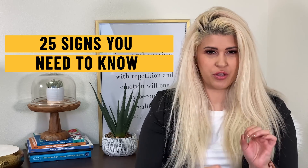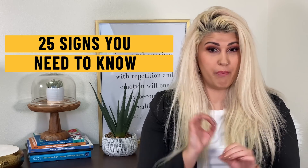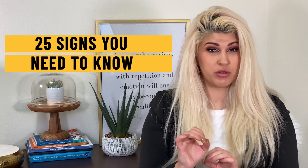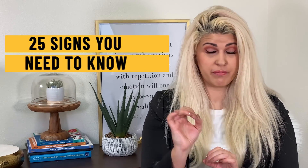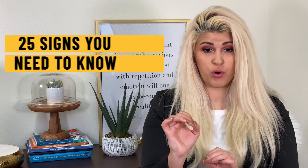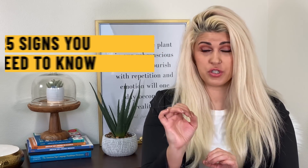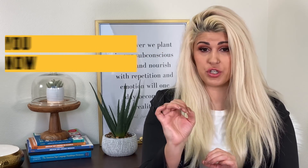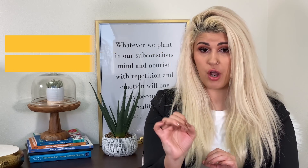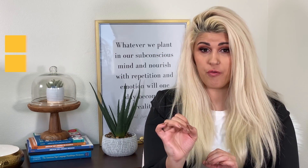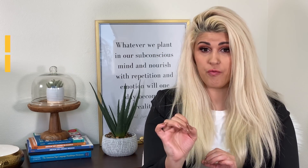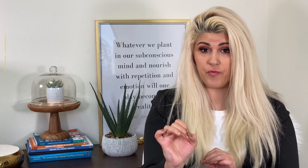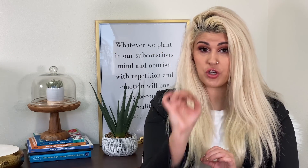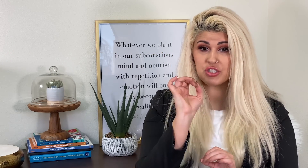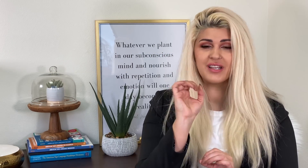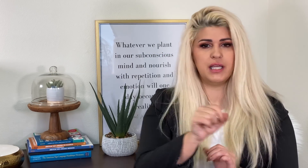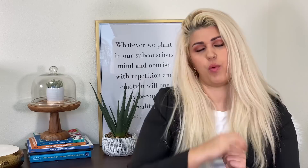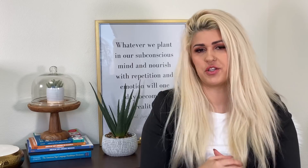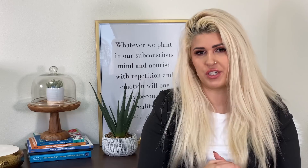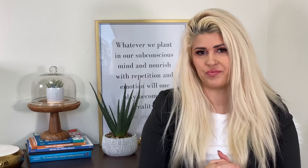are the most important to know first, keep watching.